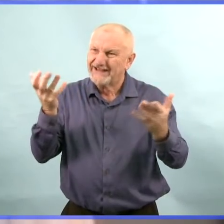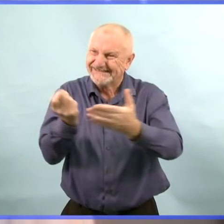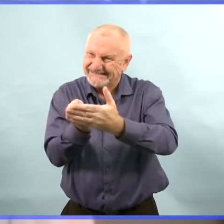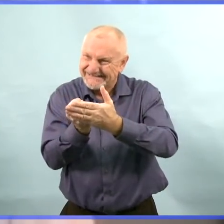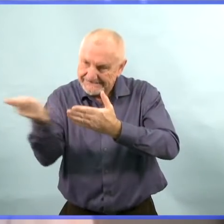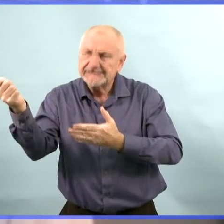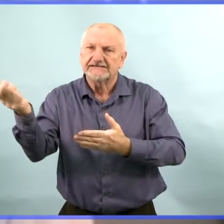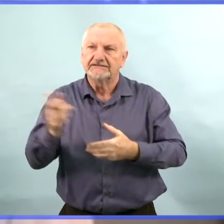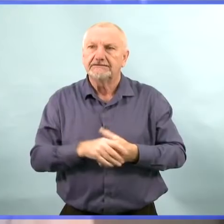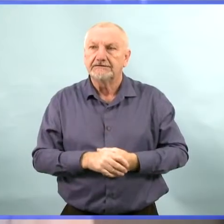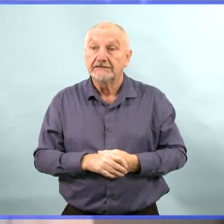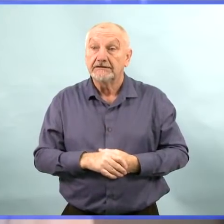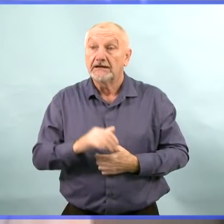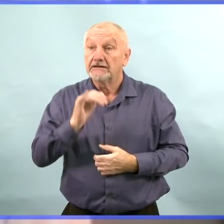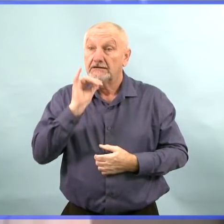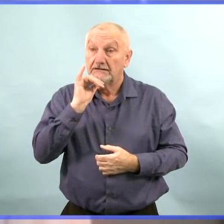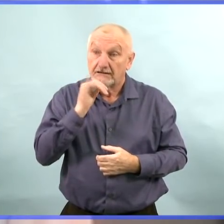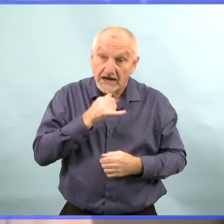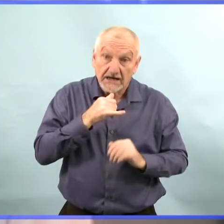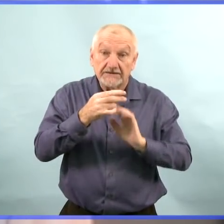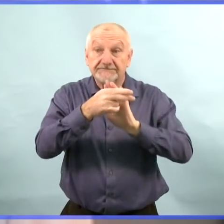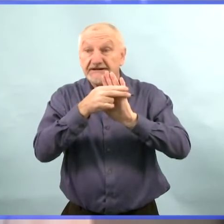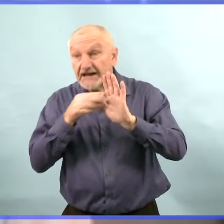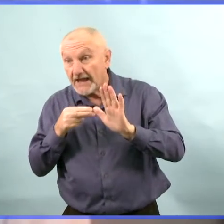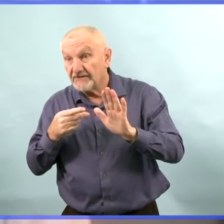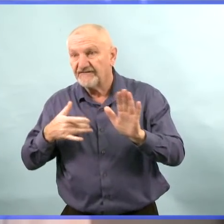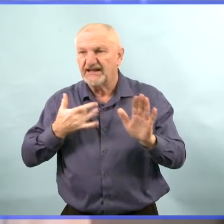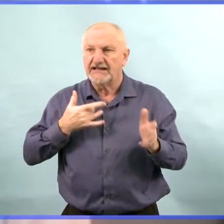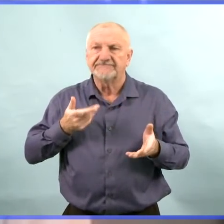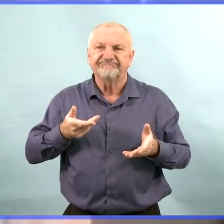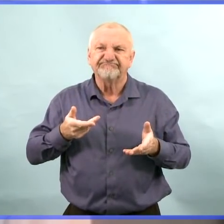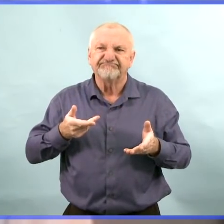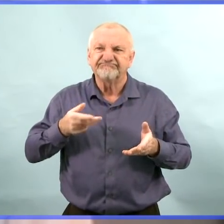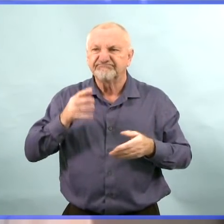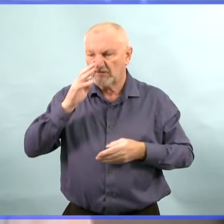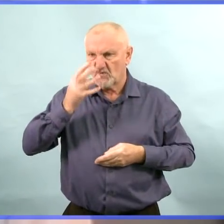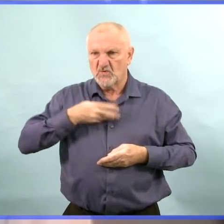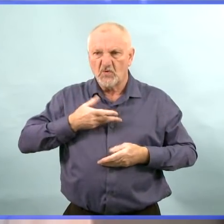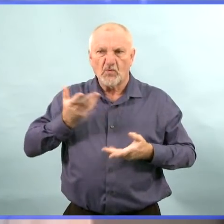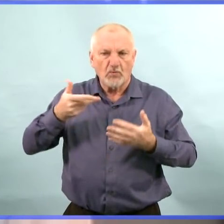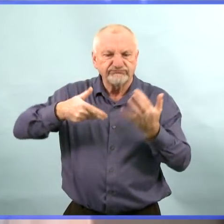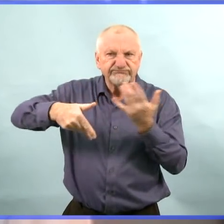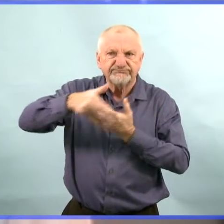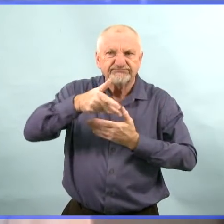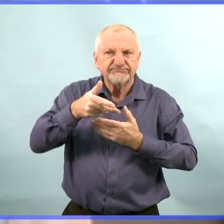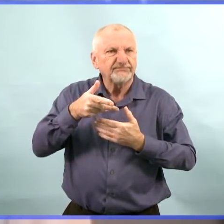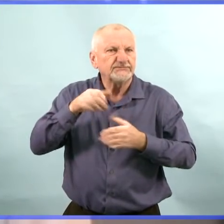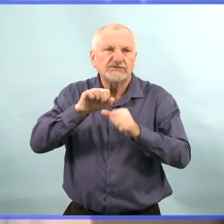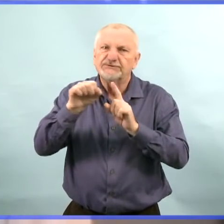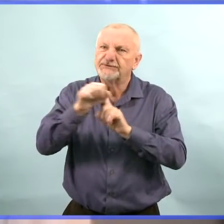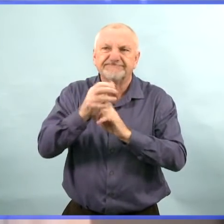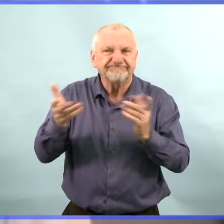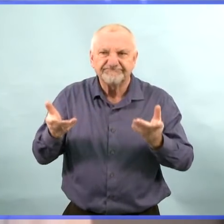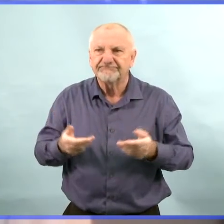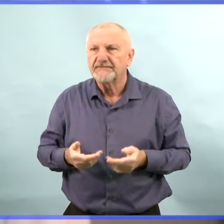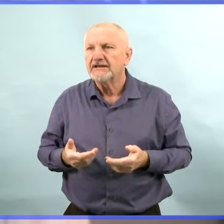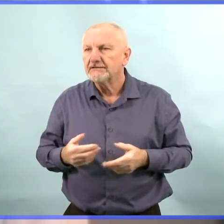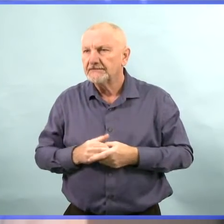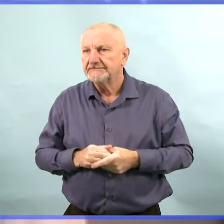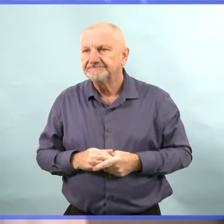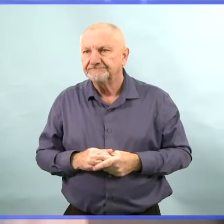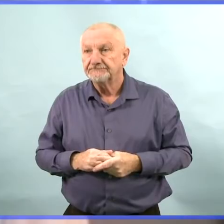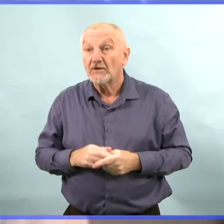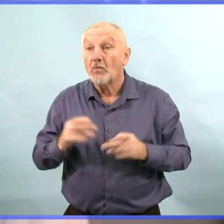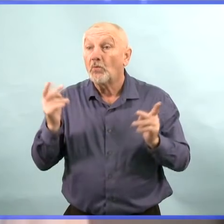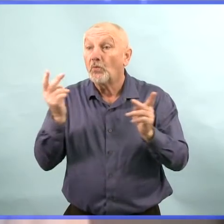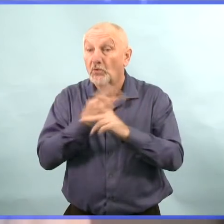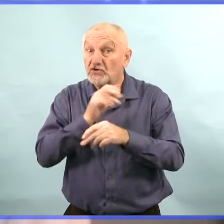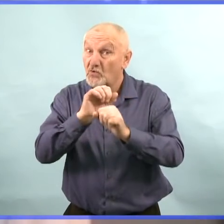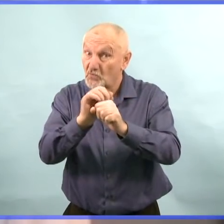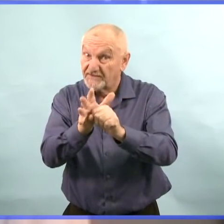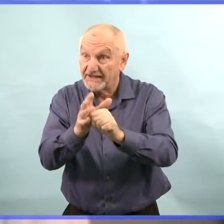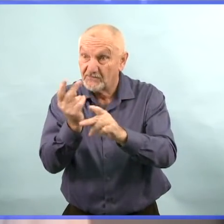health and social inequities made worse now by the covet 19 pandemic um so back to that uh